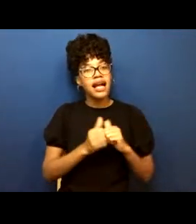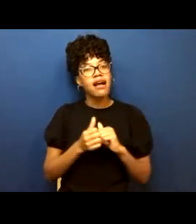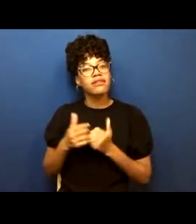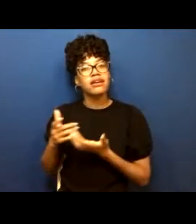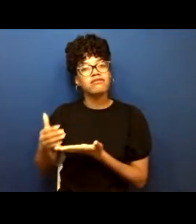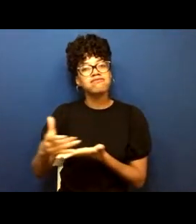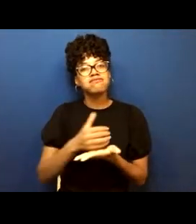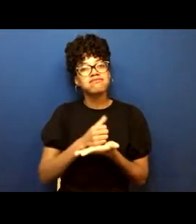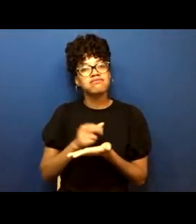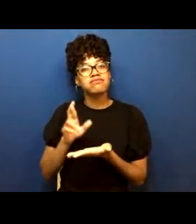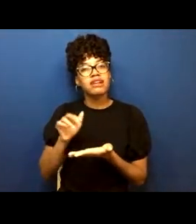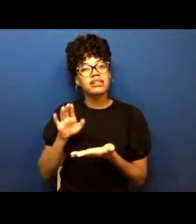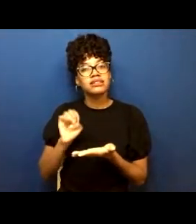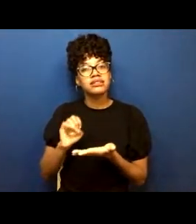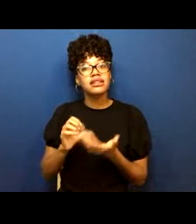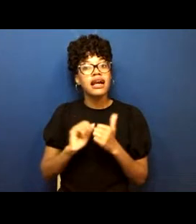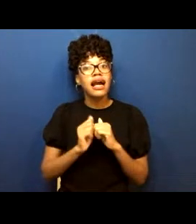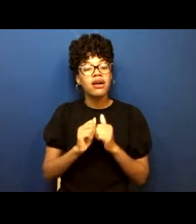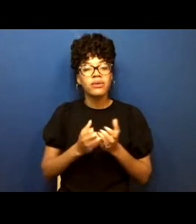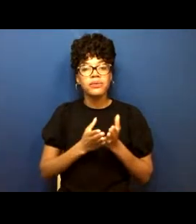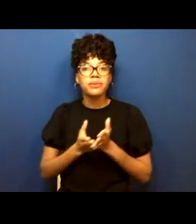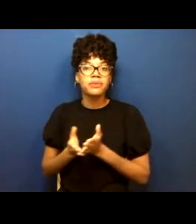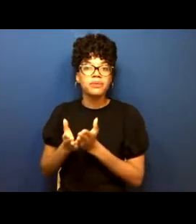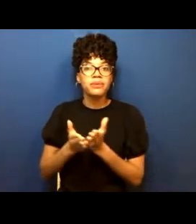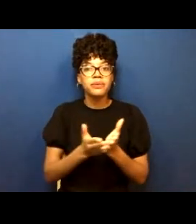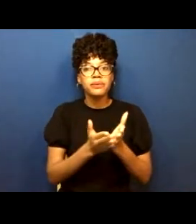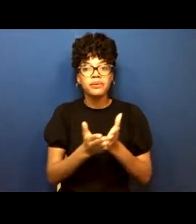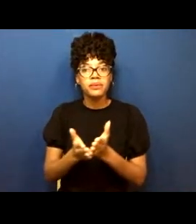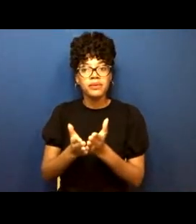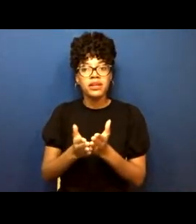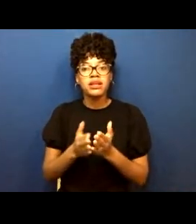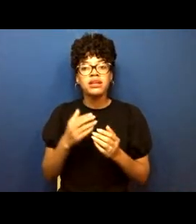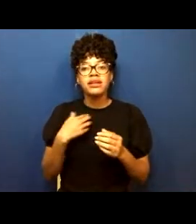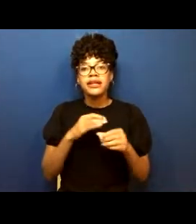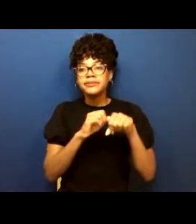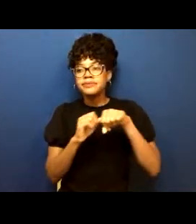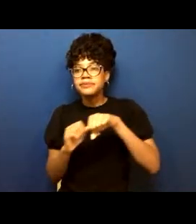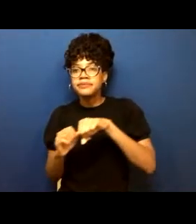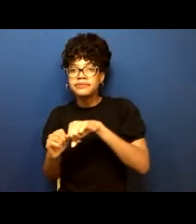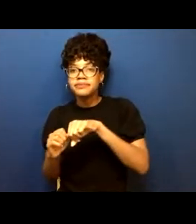with a long pole. And then using knockers to gently bend the wild rice over into the canoe